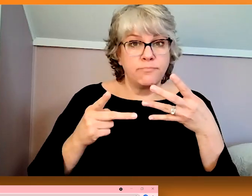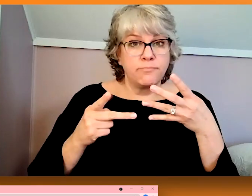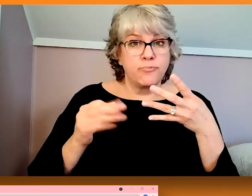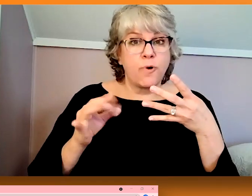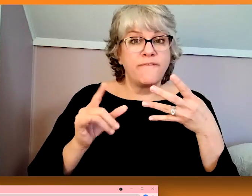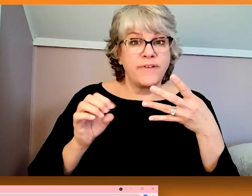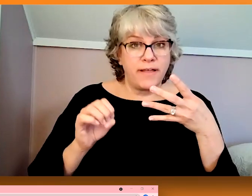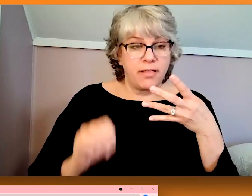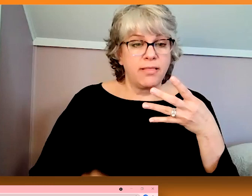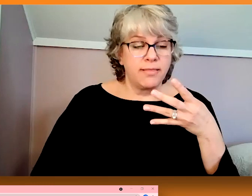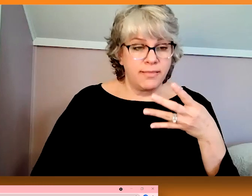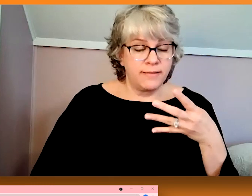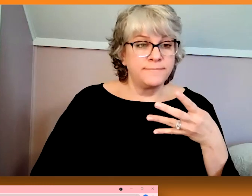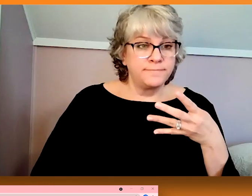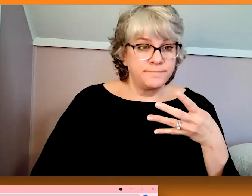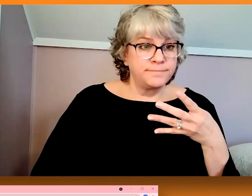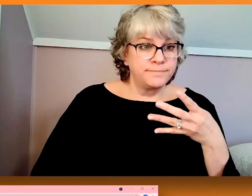and then click Create Profiles...